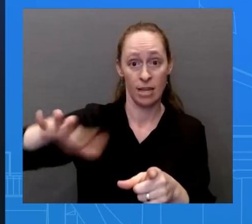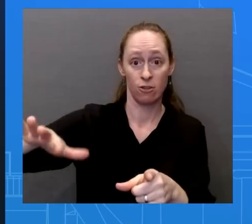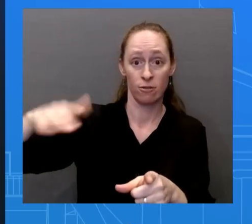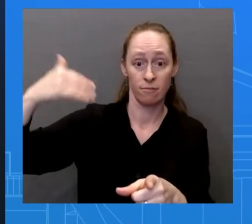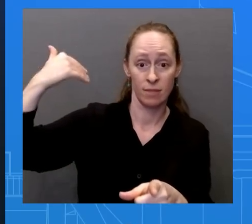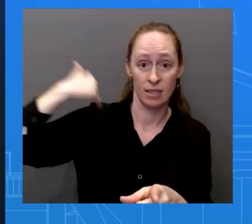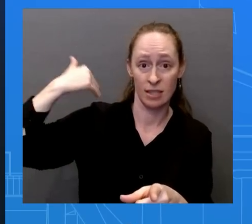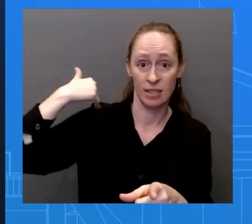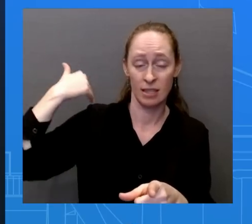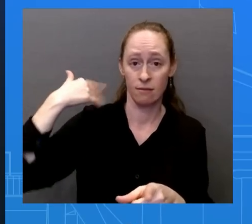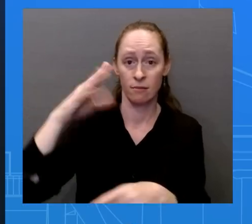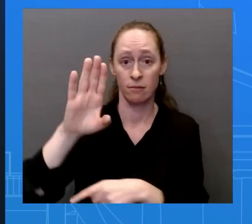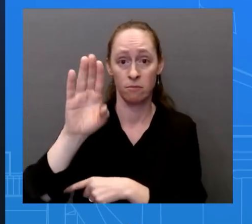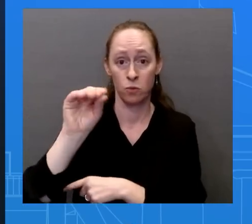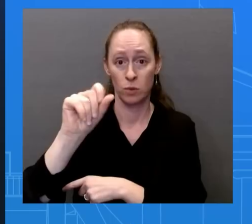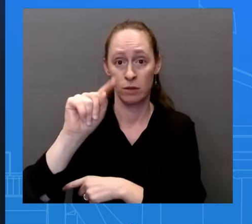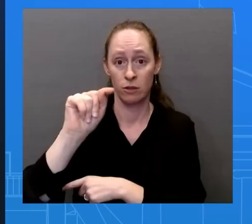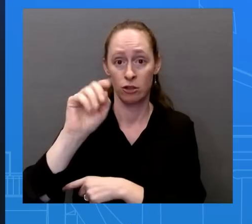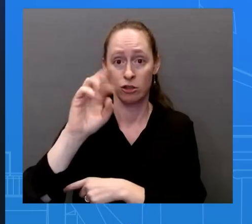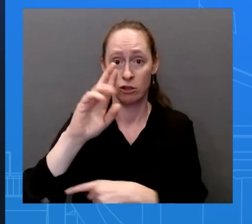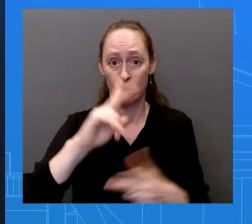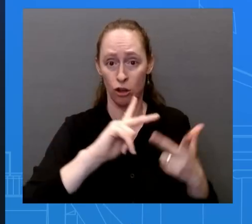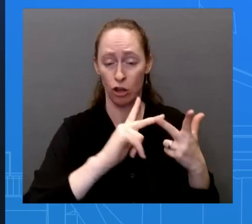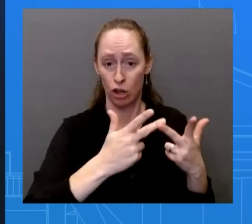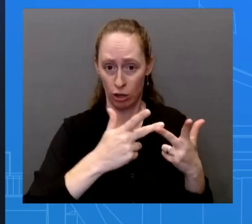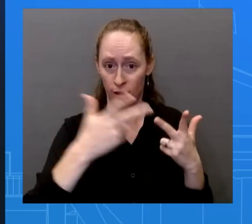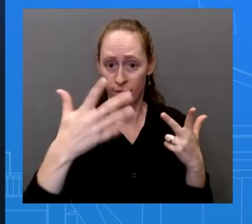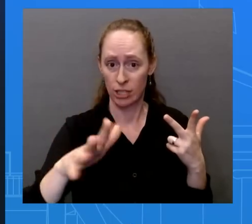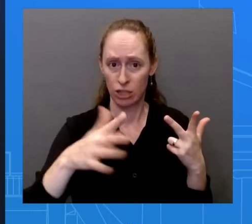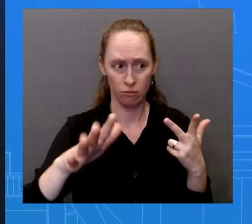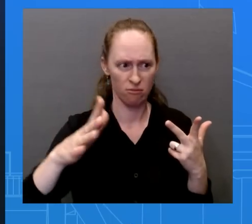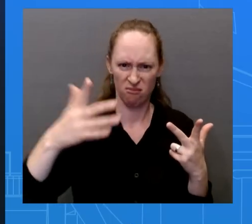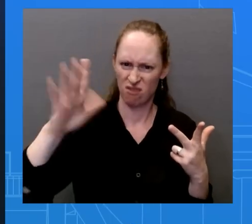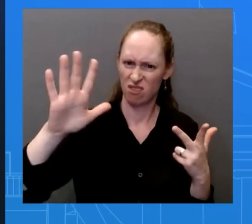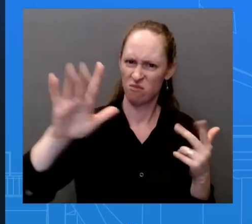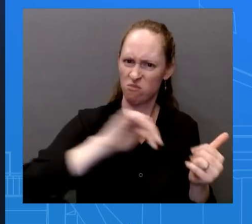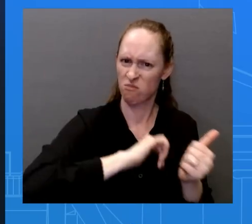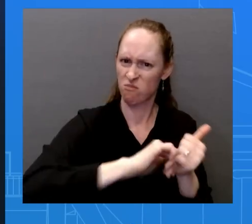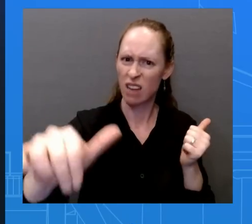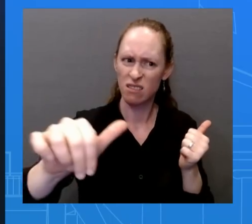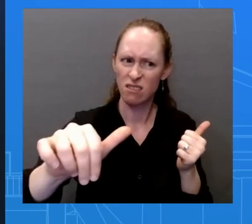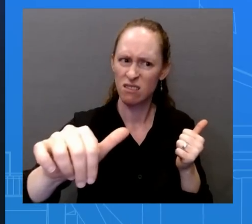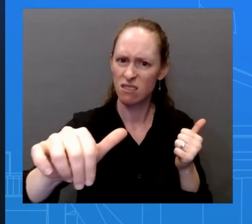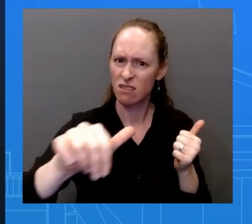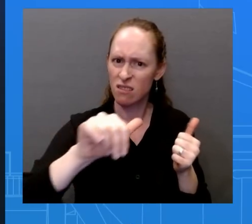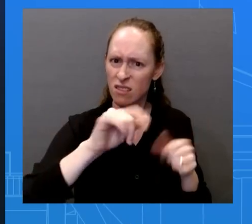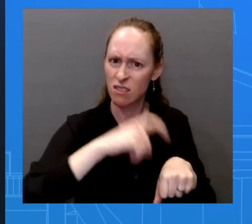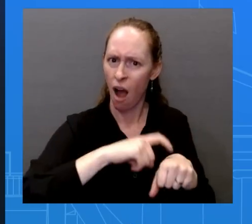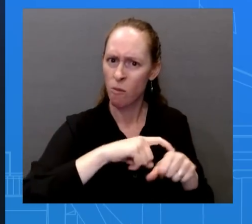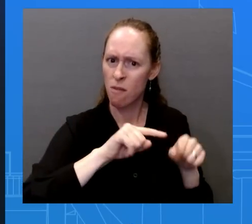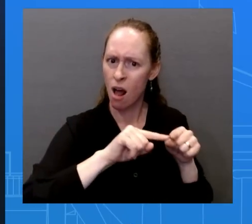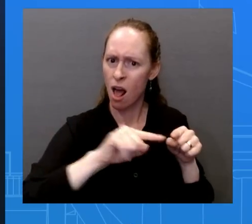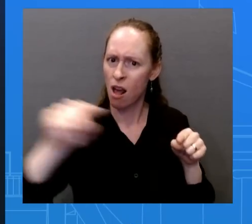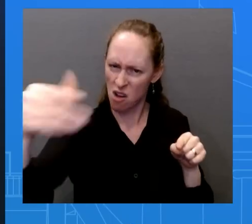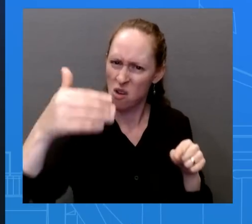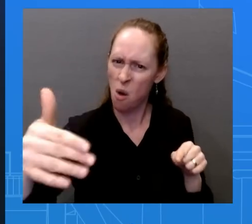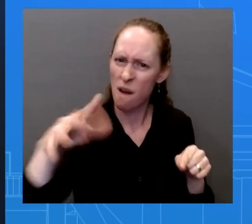So, essentially, for a majority of Americans, we've already gotten into a once-a-year rhythm. All we did by calling it an "annual" COVID-19 vaccine